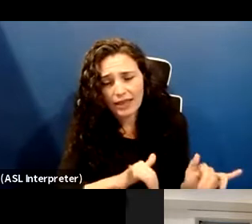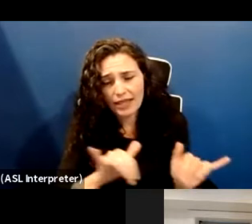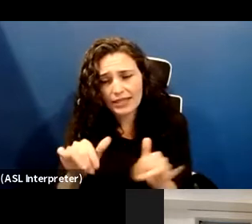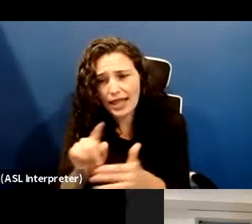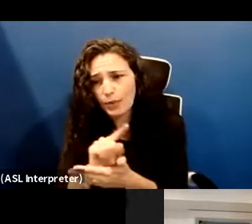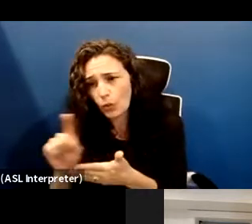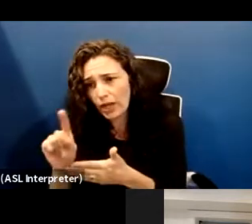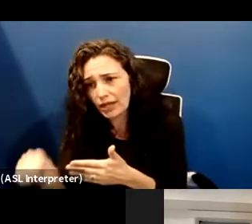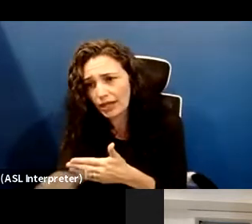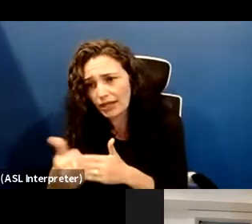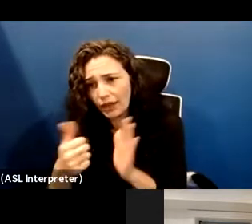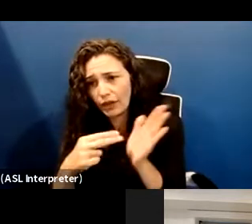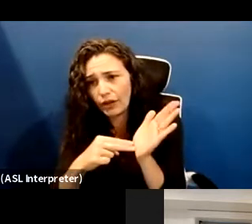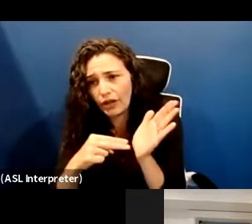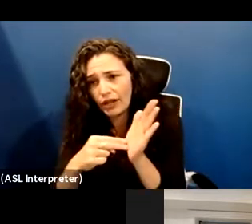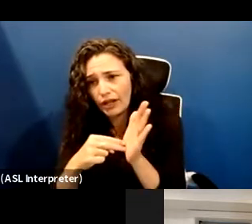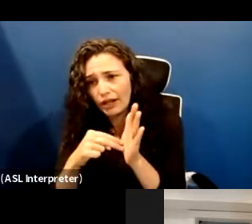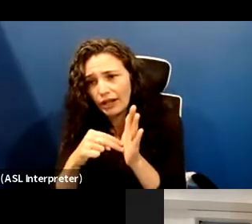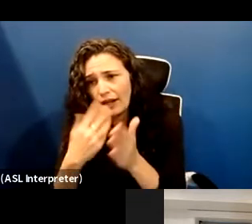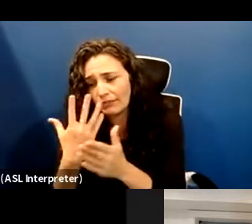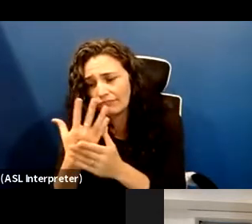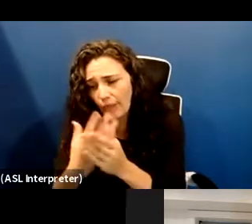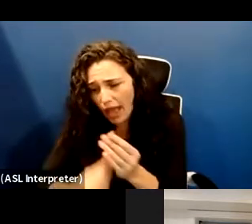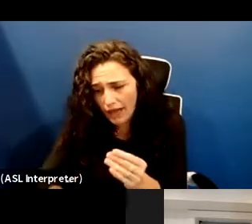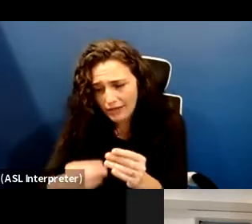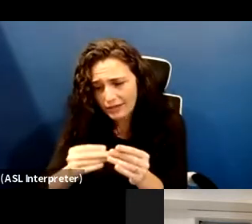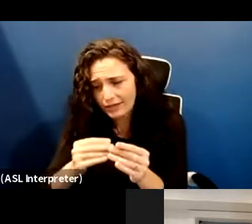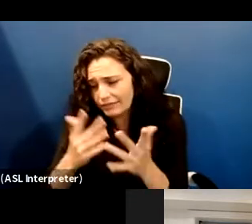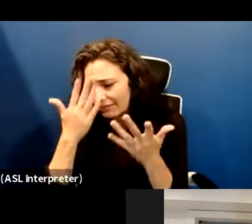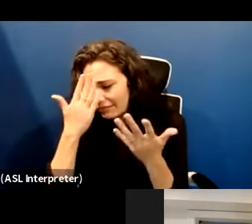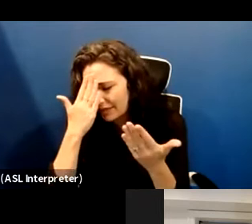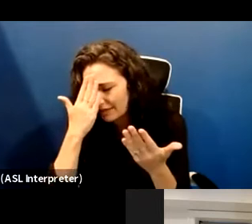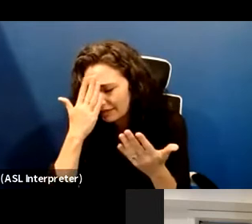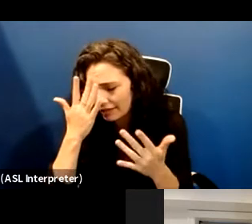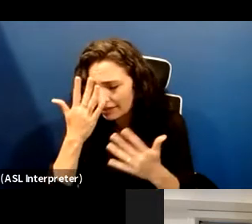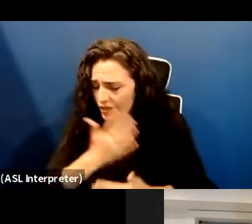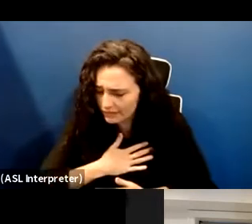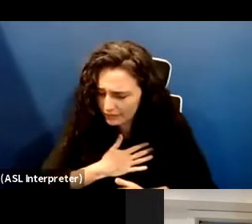And that's when we really started understanding the devastation that was about to hit us.